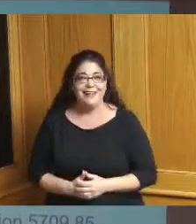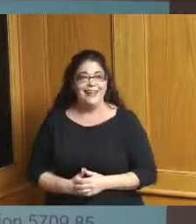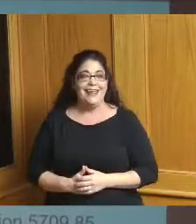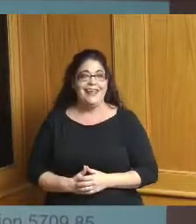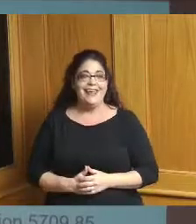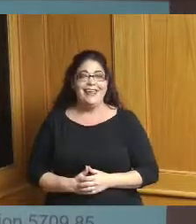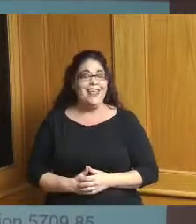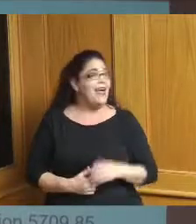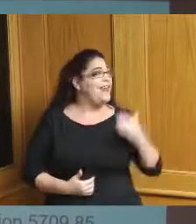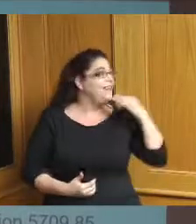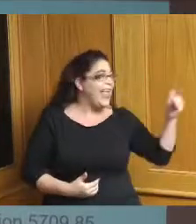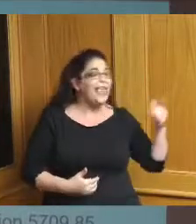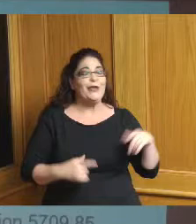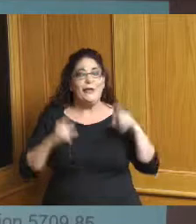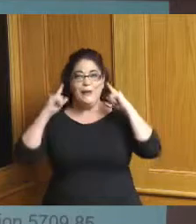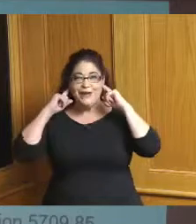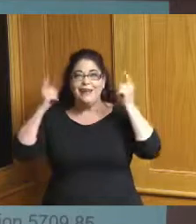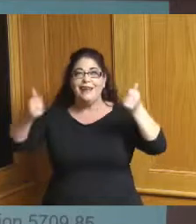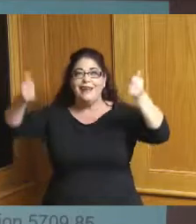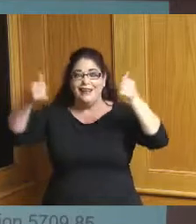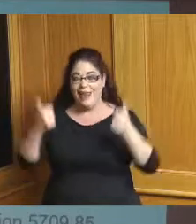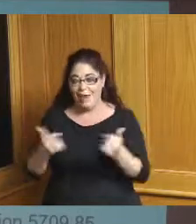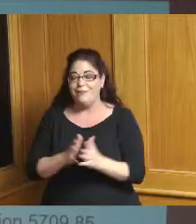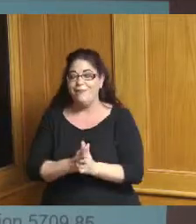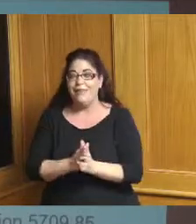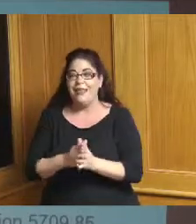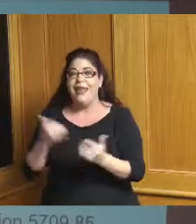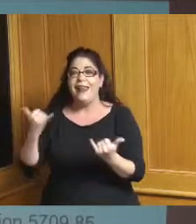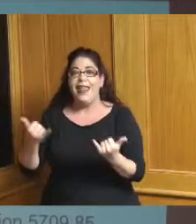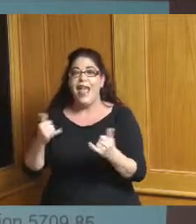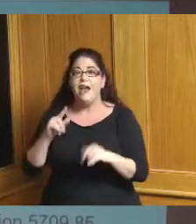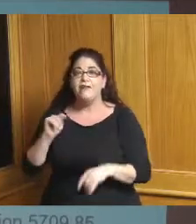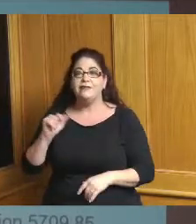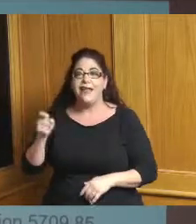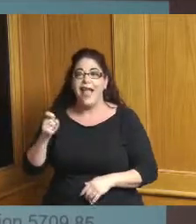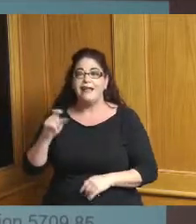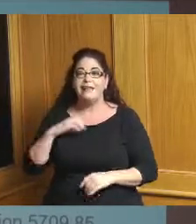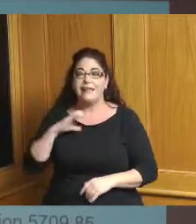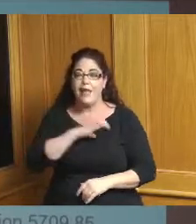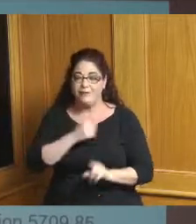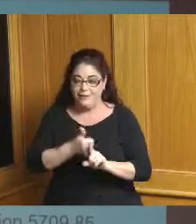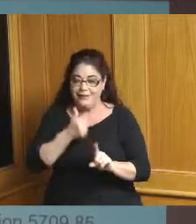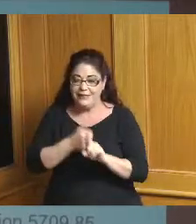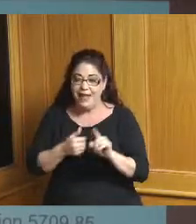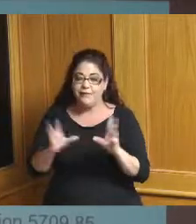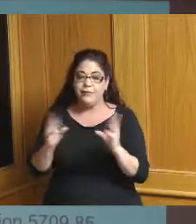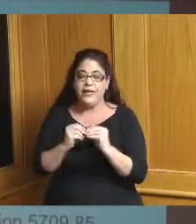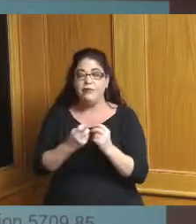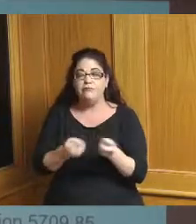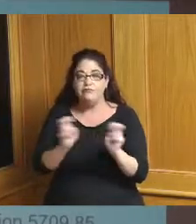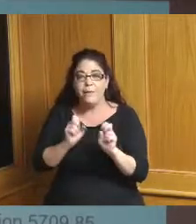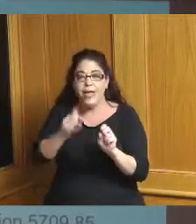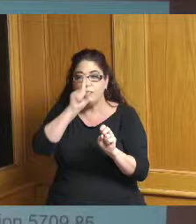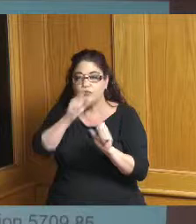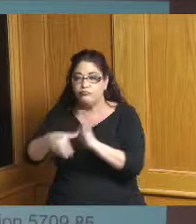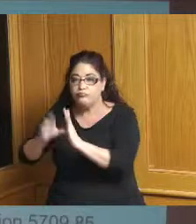sense I want to make sure people can hear yeah so the purpose of the tax center review council is to meet annually to review the agreements to make sure that companies are in compliance with